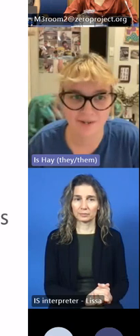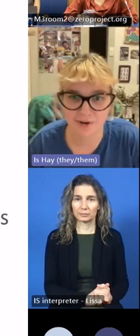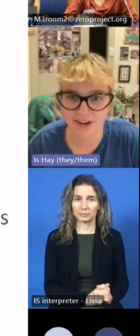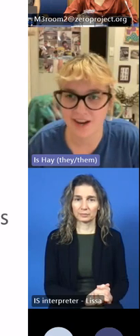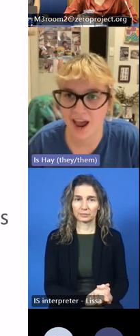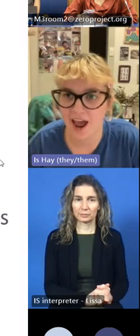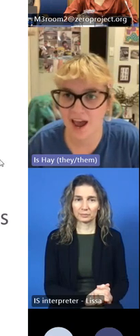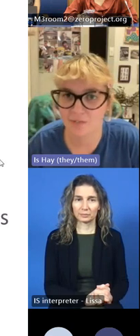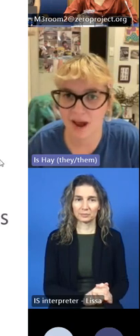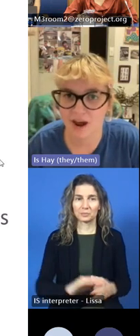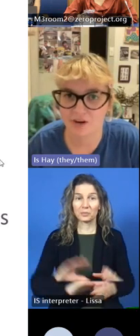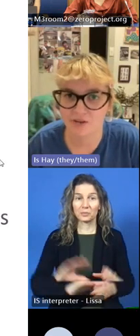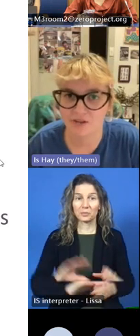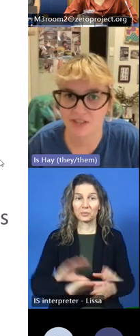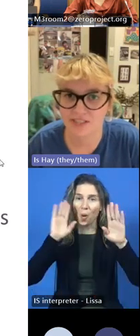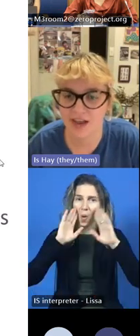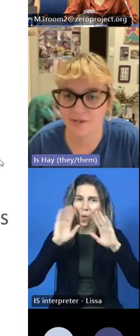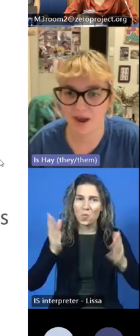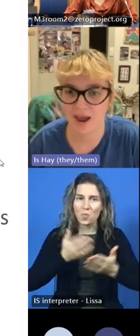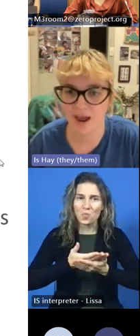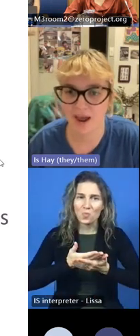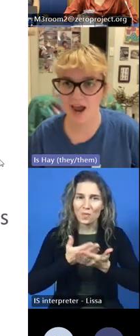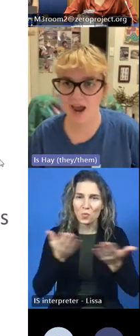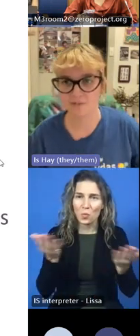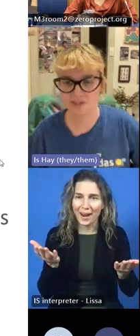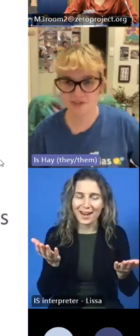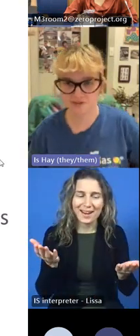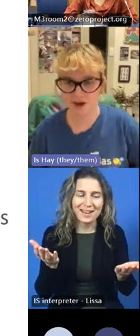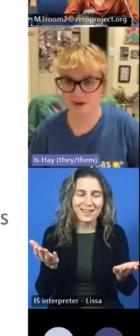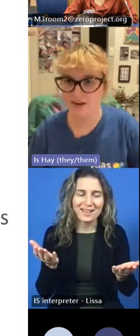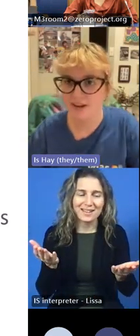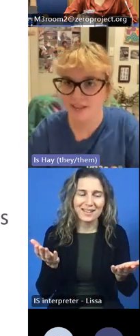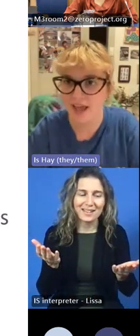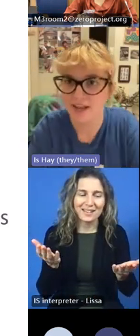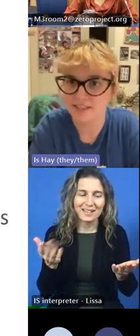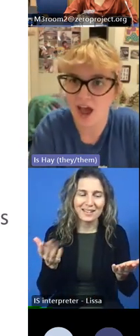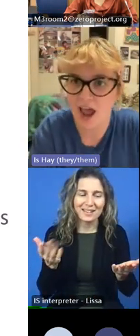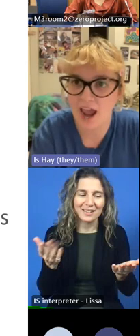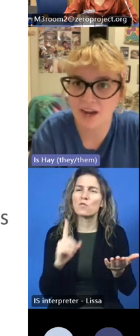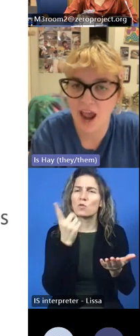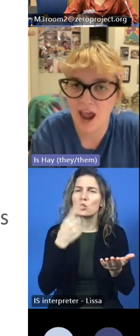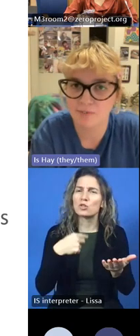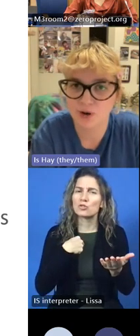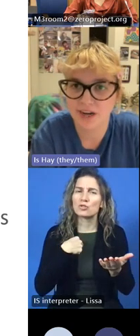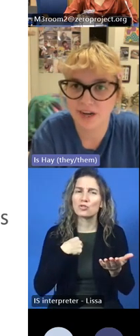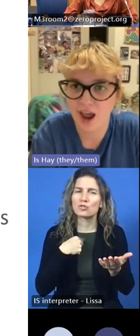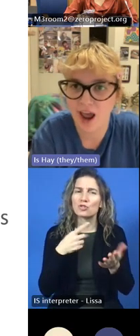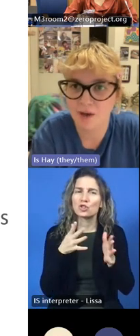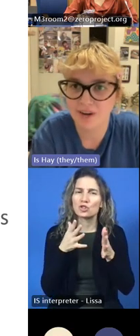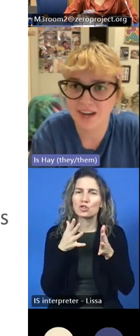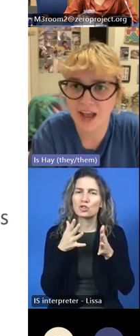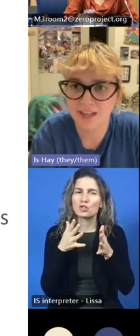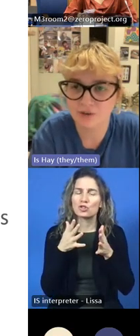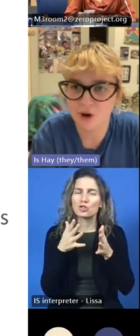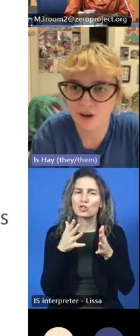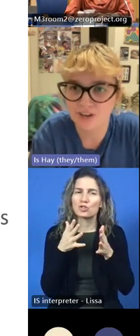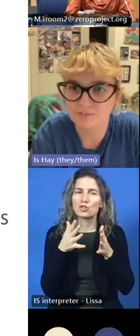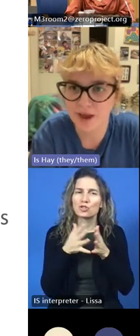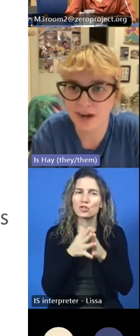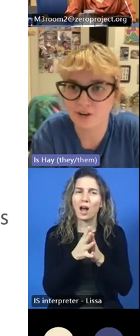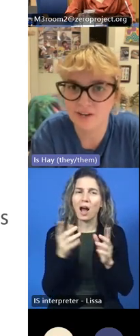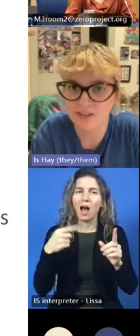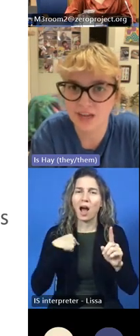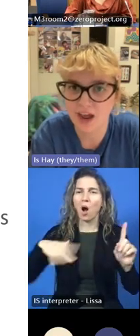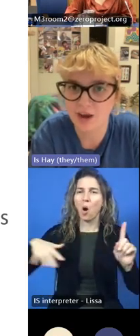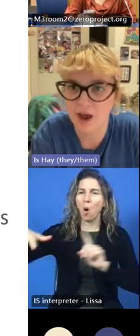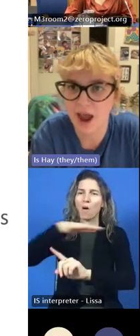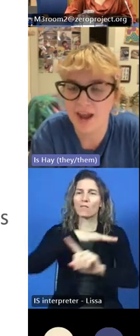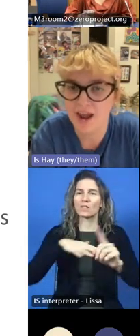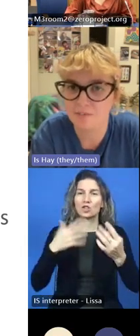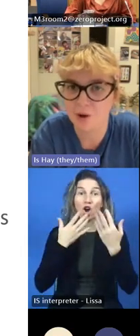everybody. I will start by describing that I am joining from a colourful office background. I'm